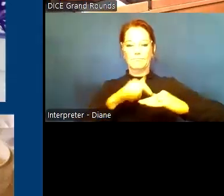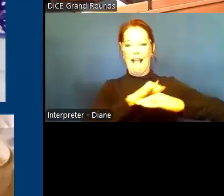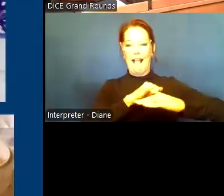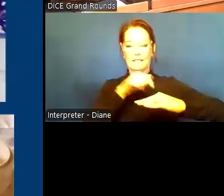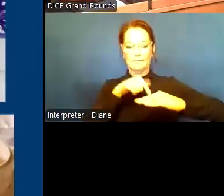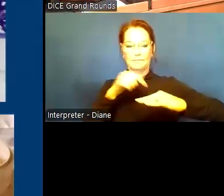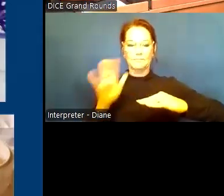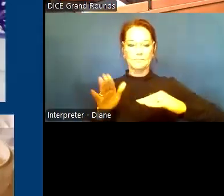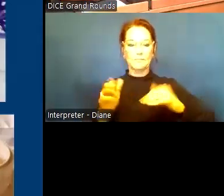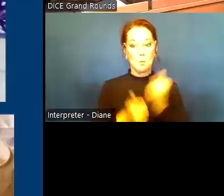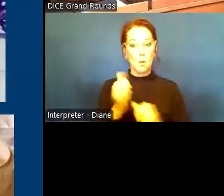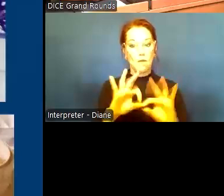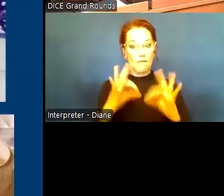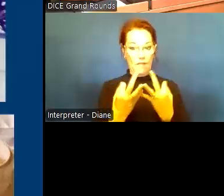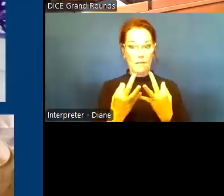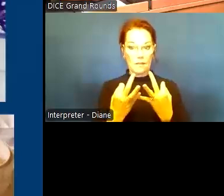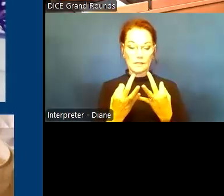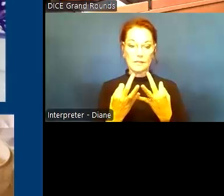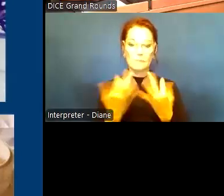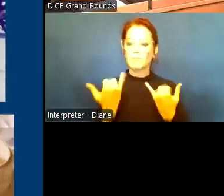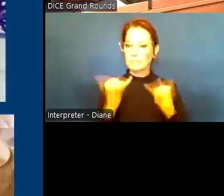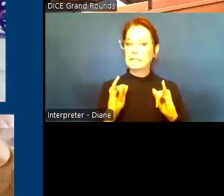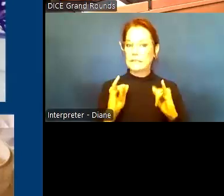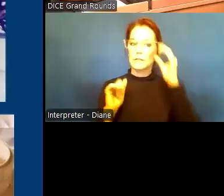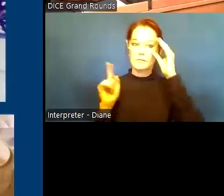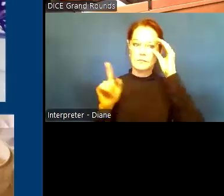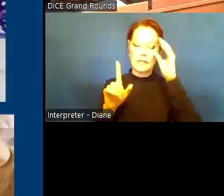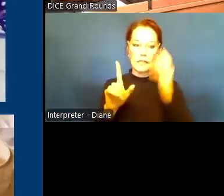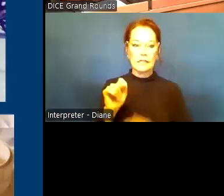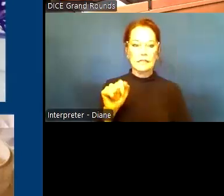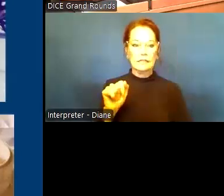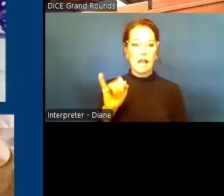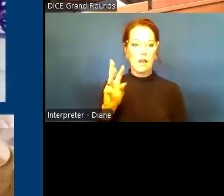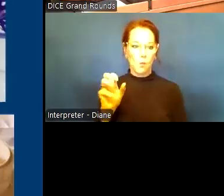of my family is actually extended family is still in Taiwan so a pretty large extended families just